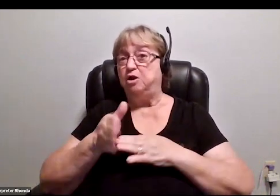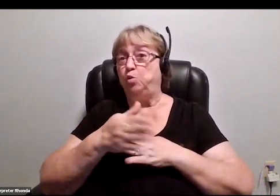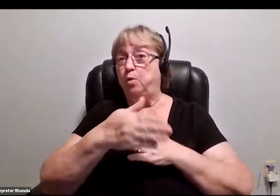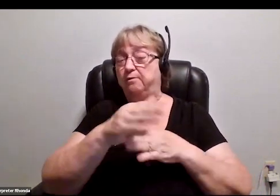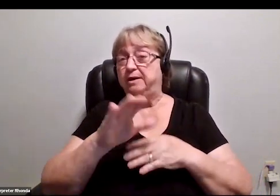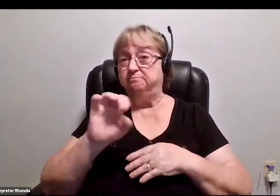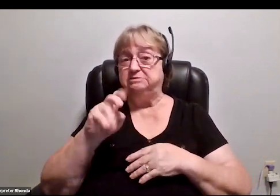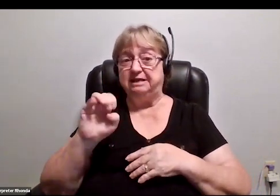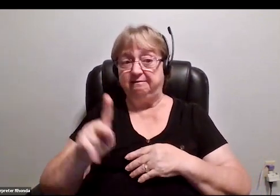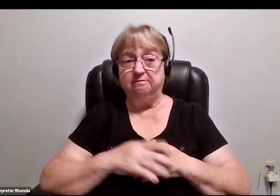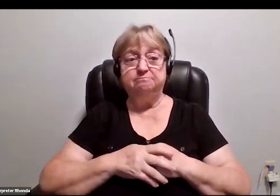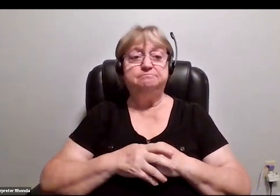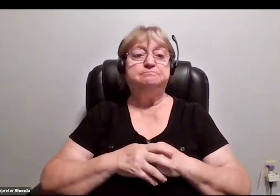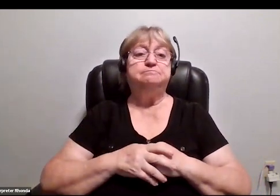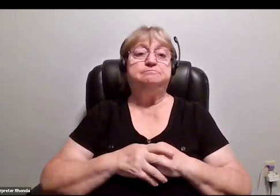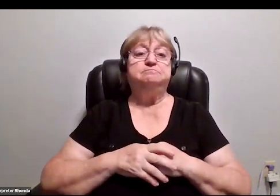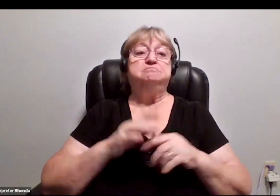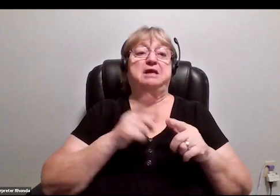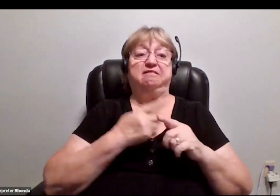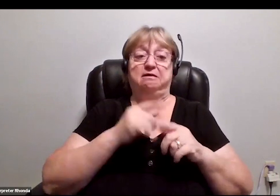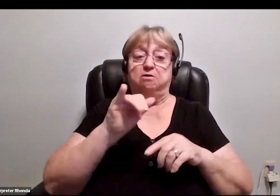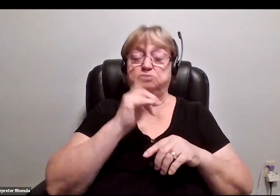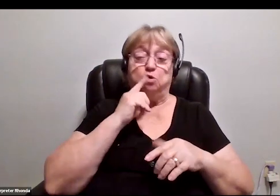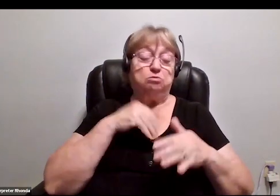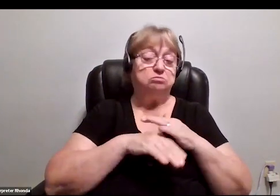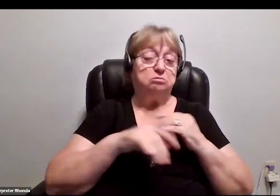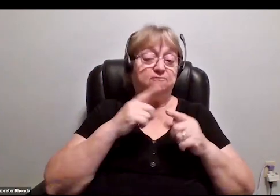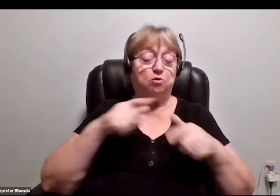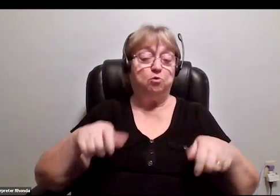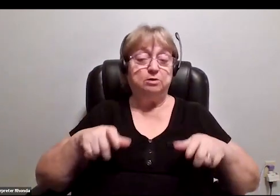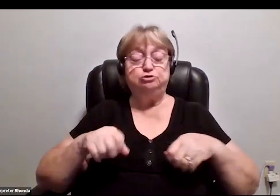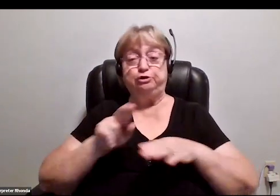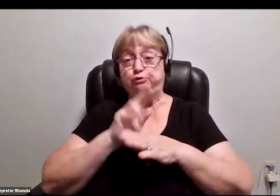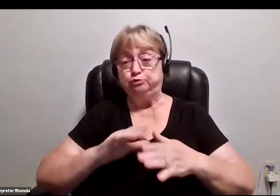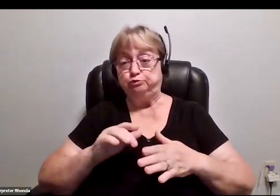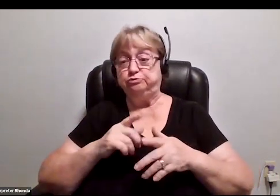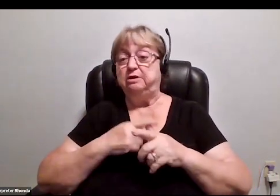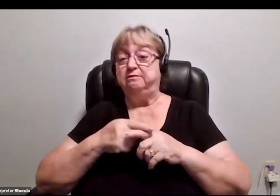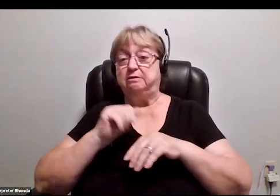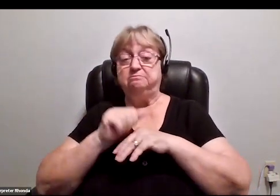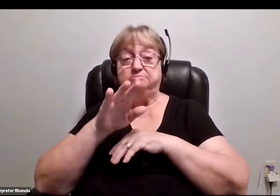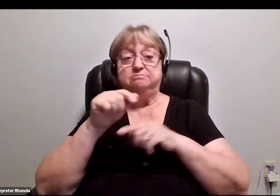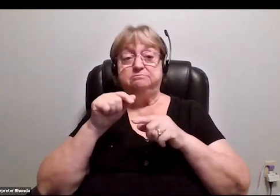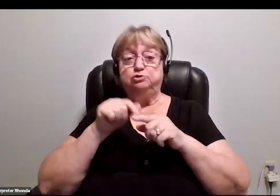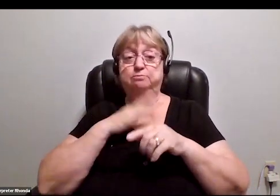I then submitted these videos in my grant application to receive more funding, which I then worked with Emril